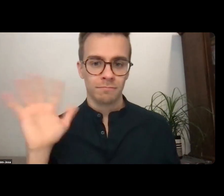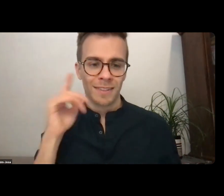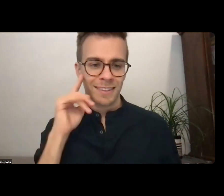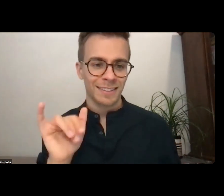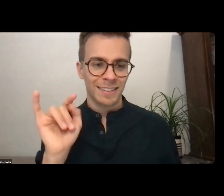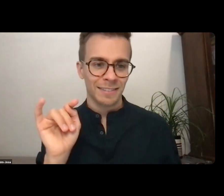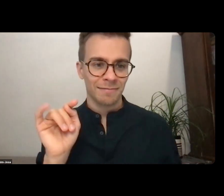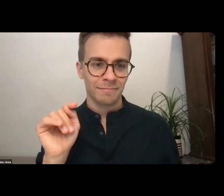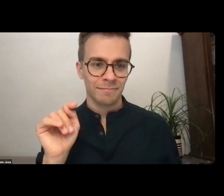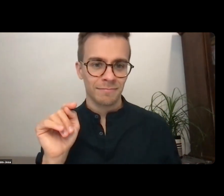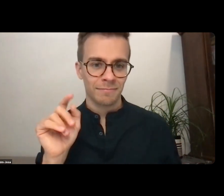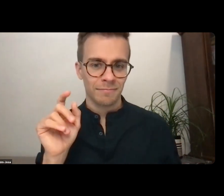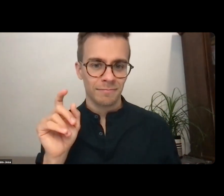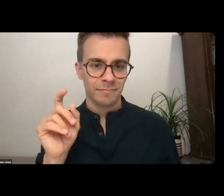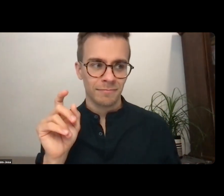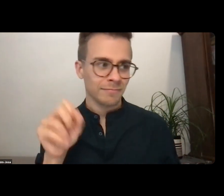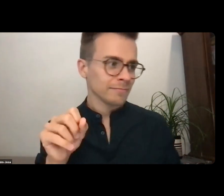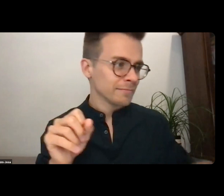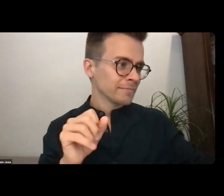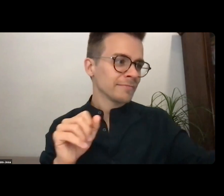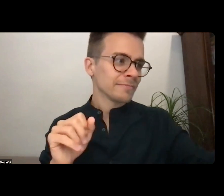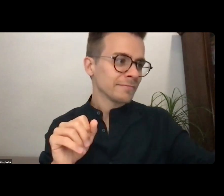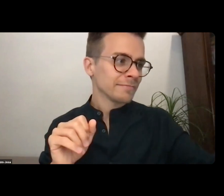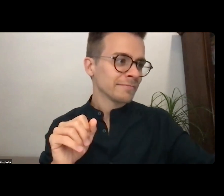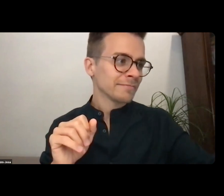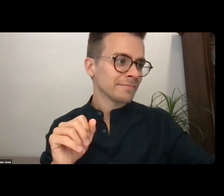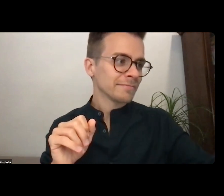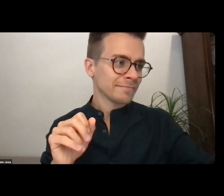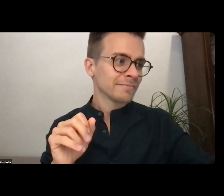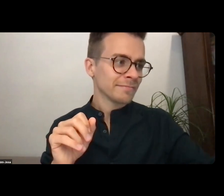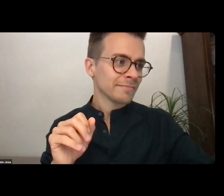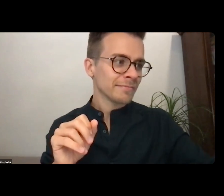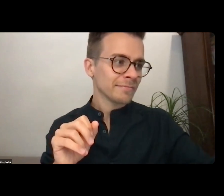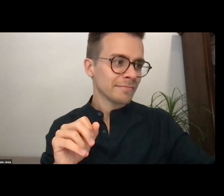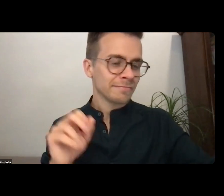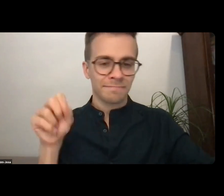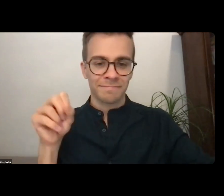Next slide. Or, actually, I think that may be it. Yes, that's correct.